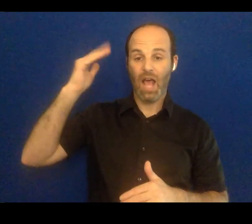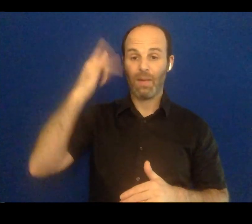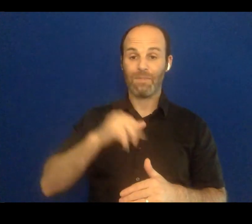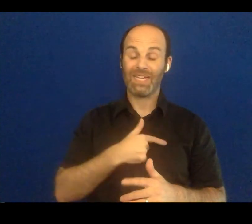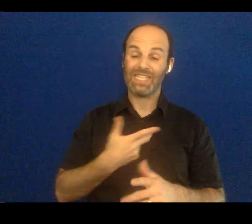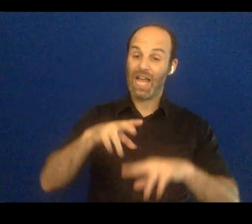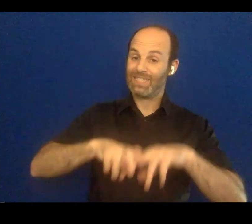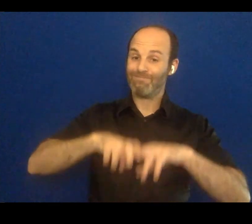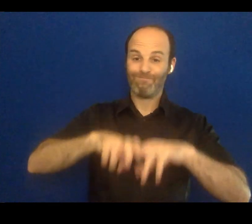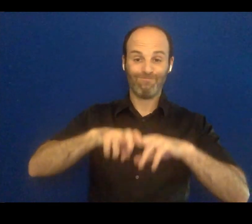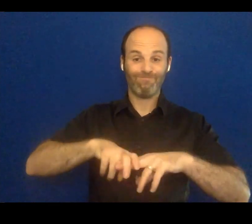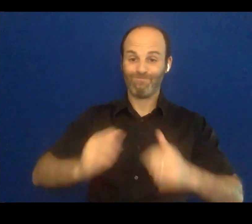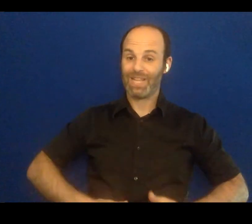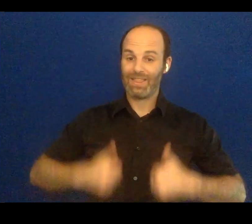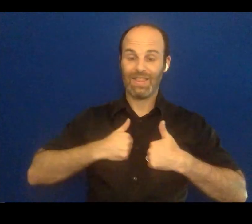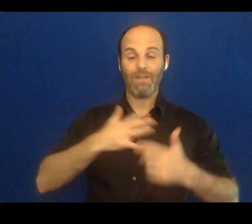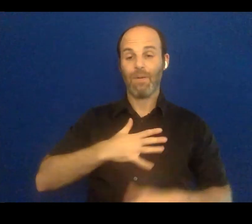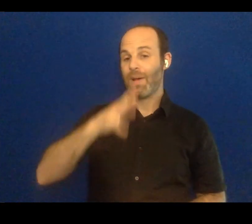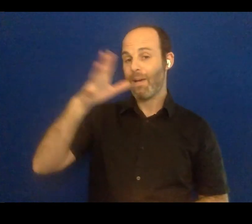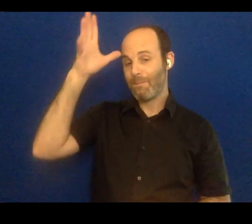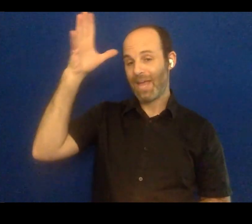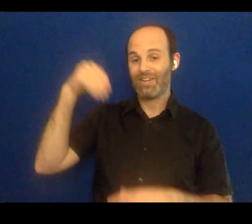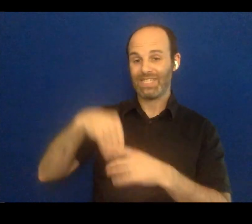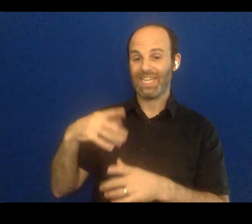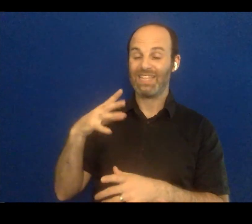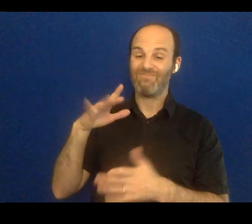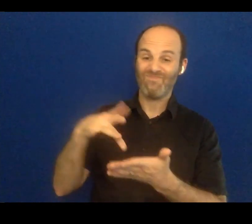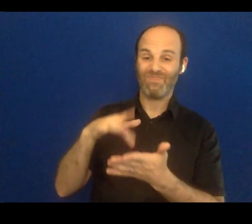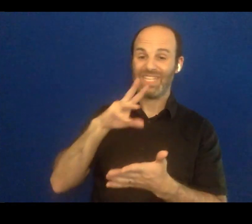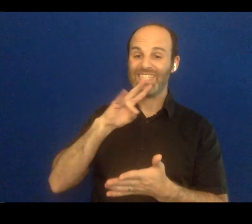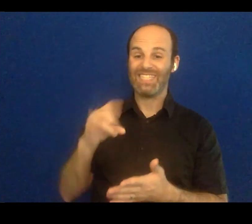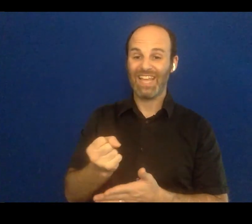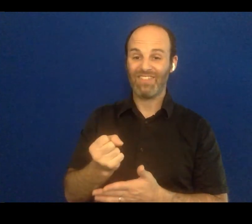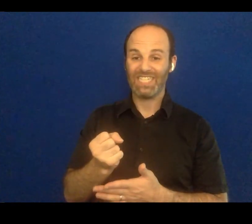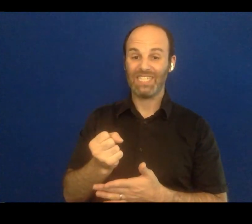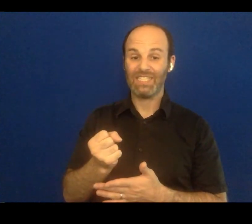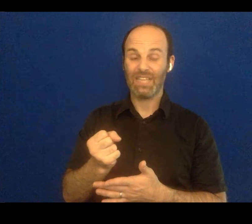OF MY SEDENTARY LIFE STYLE.